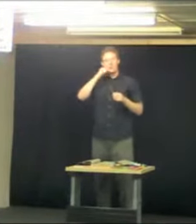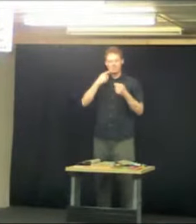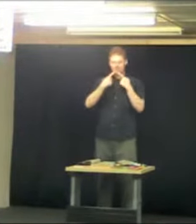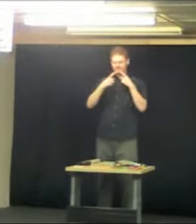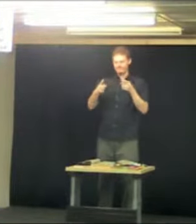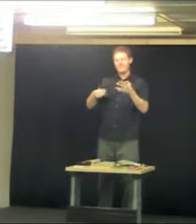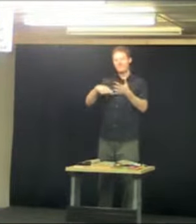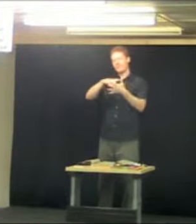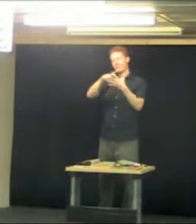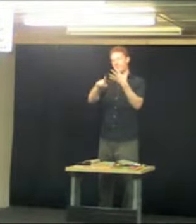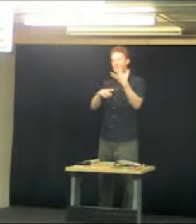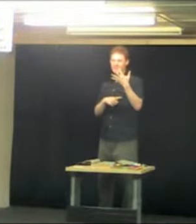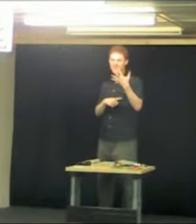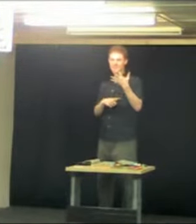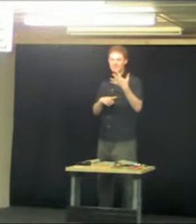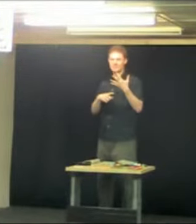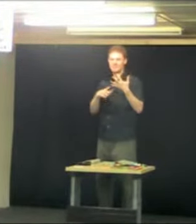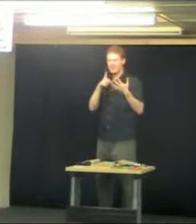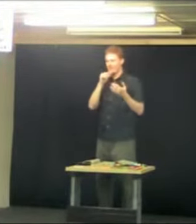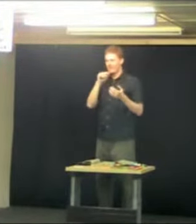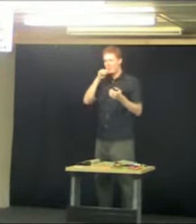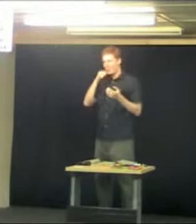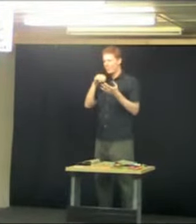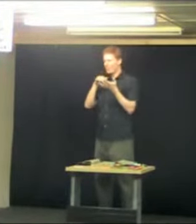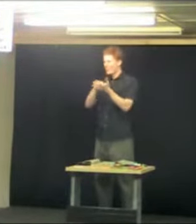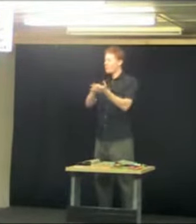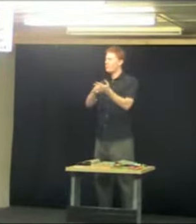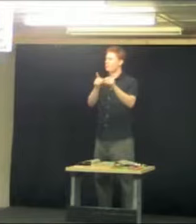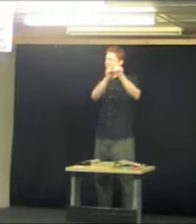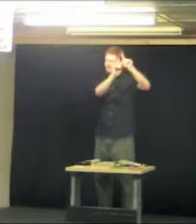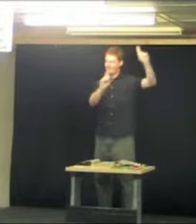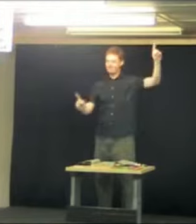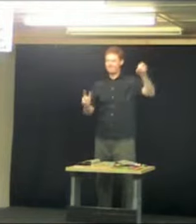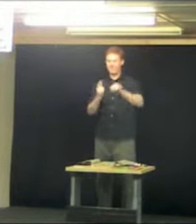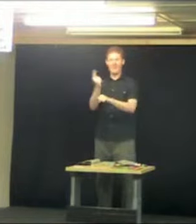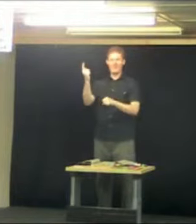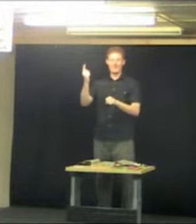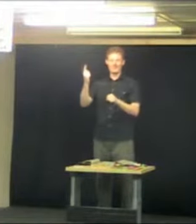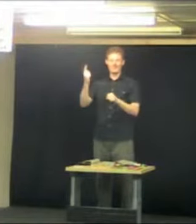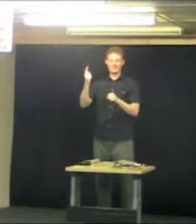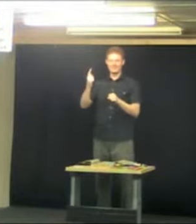I'll tell you 5 ways that can help distance you from God